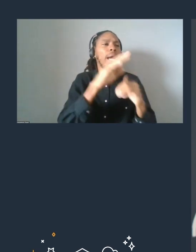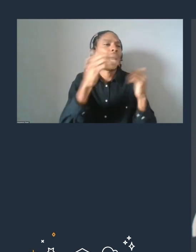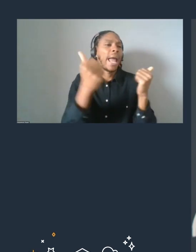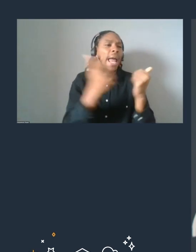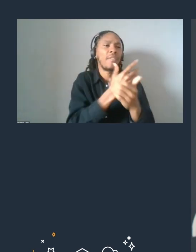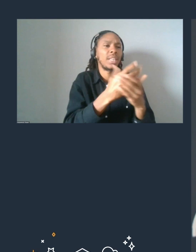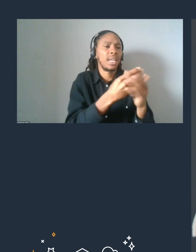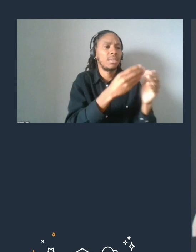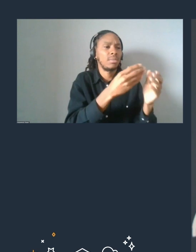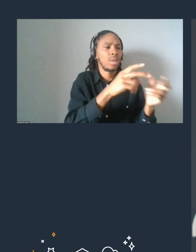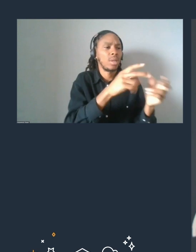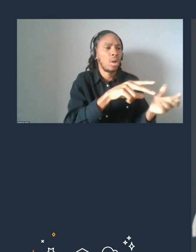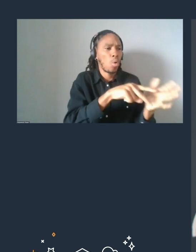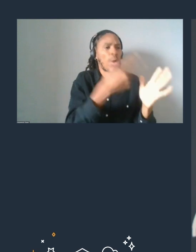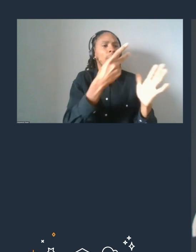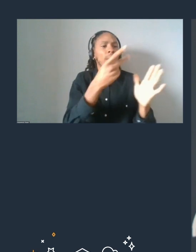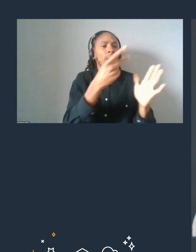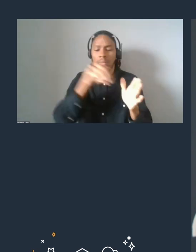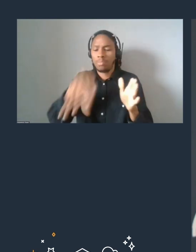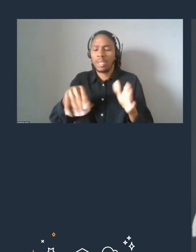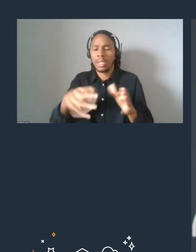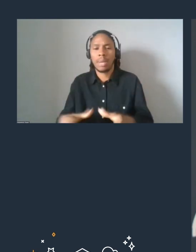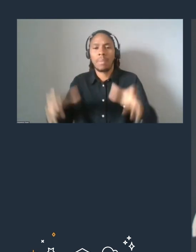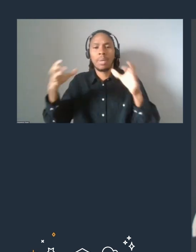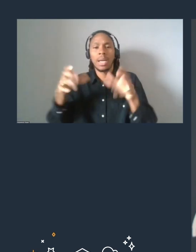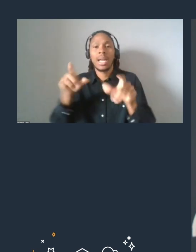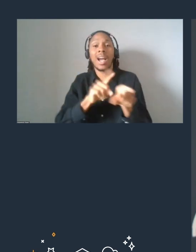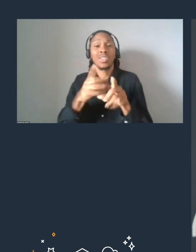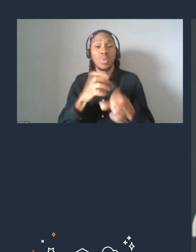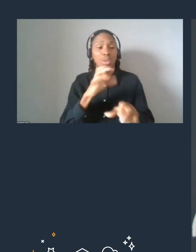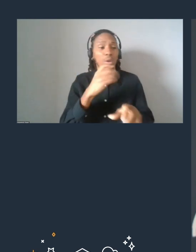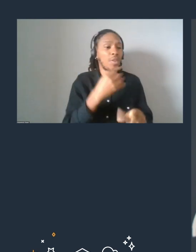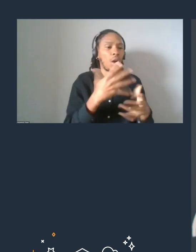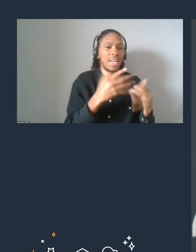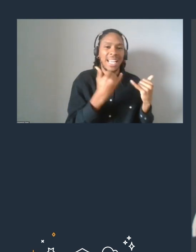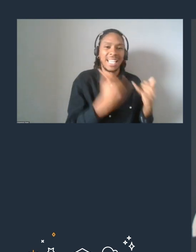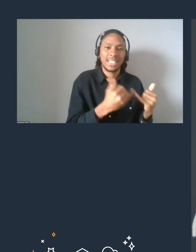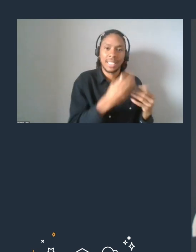And they wanna do it for already existing data sets that they've been powering on top of S3.